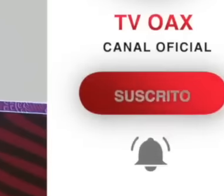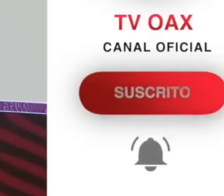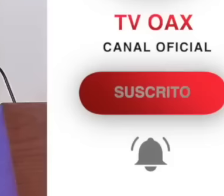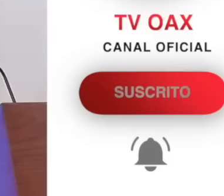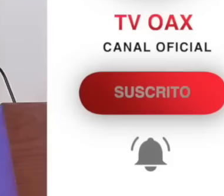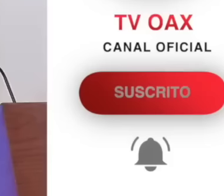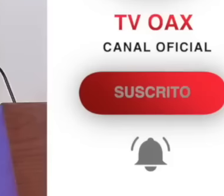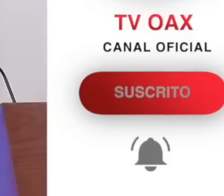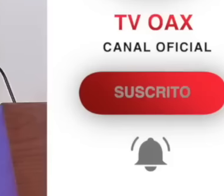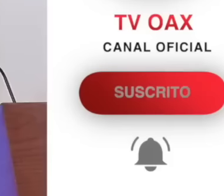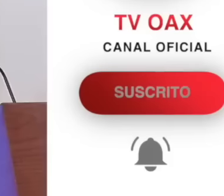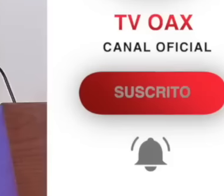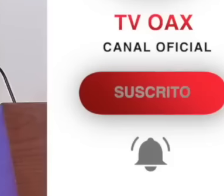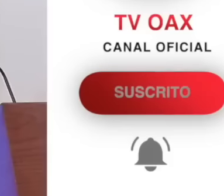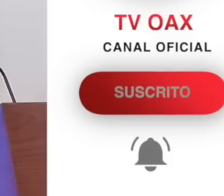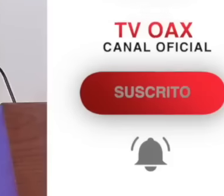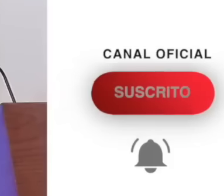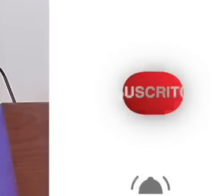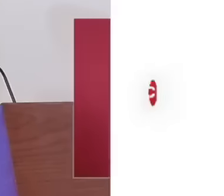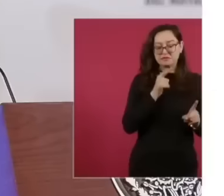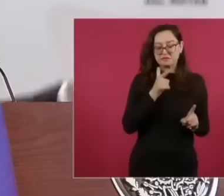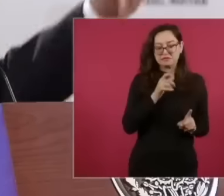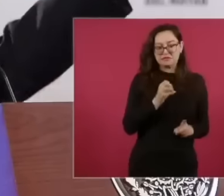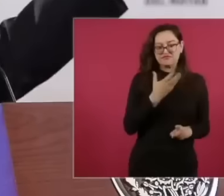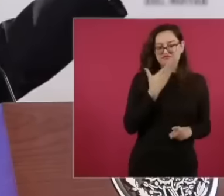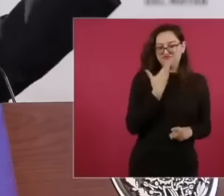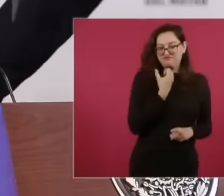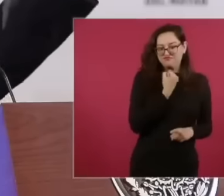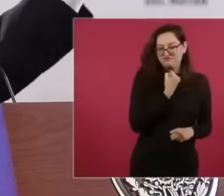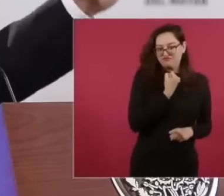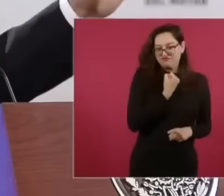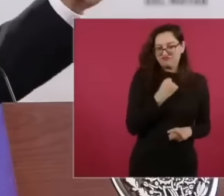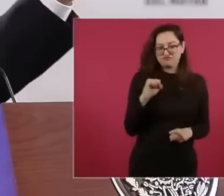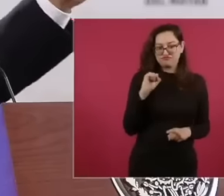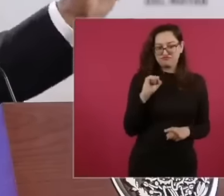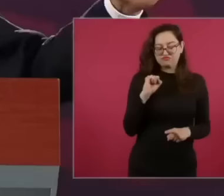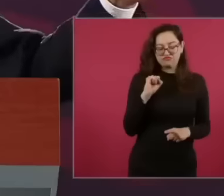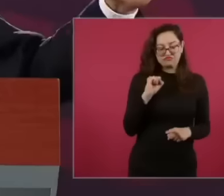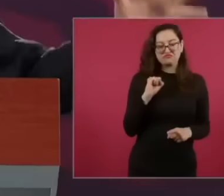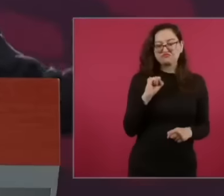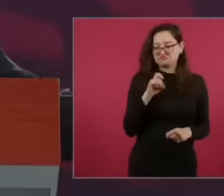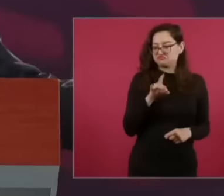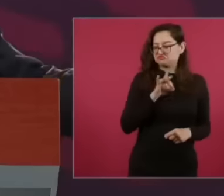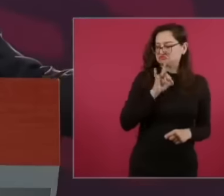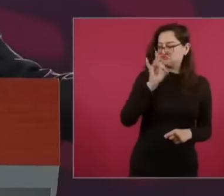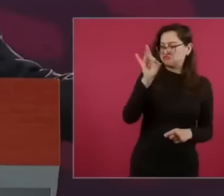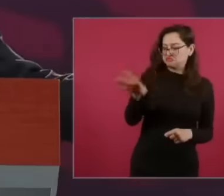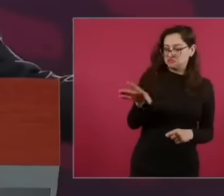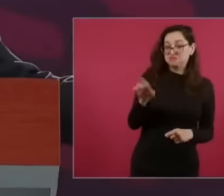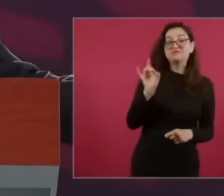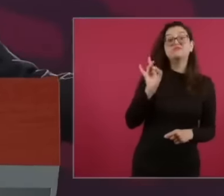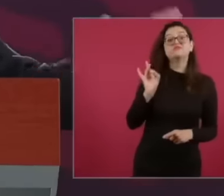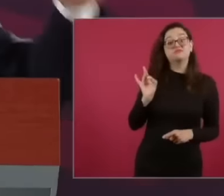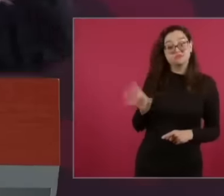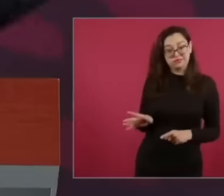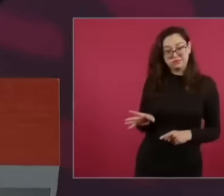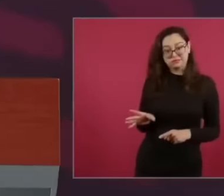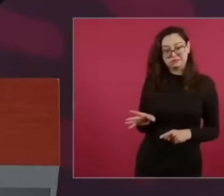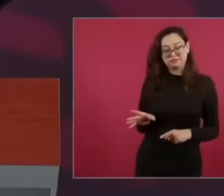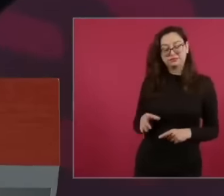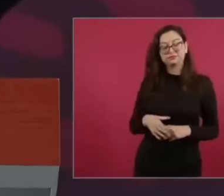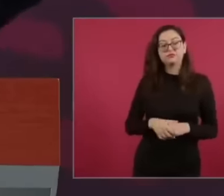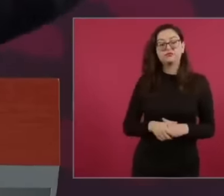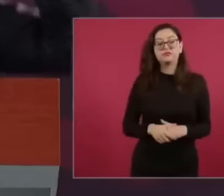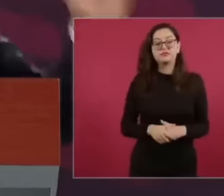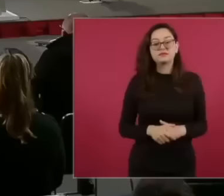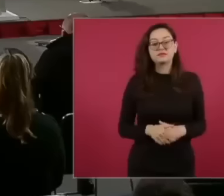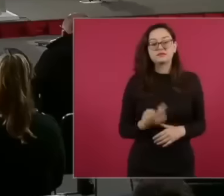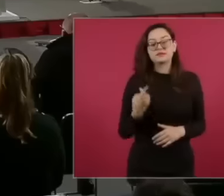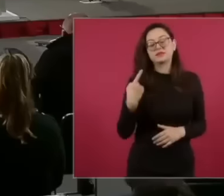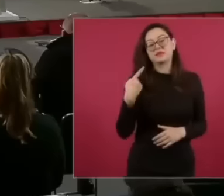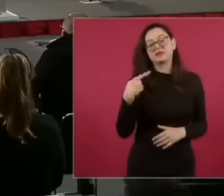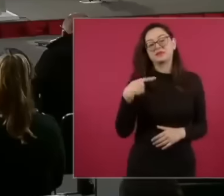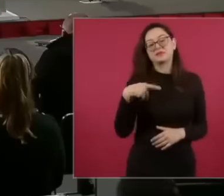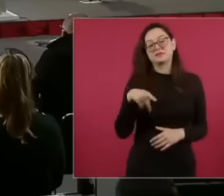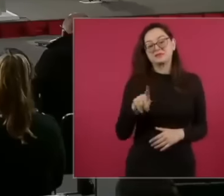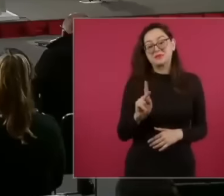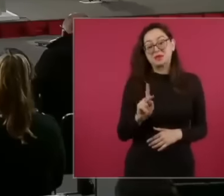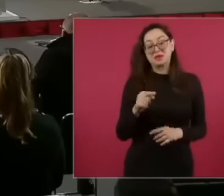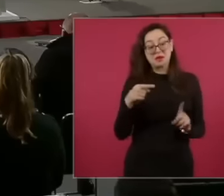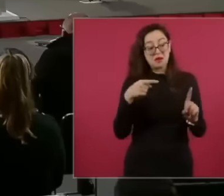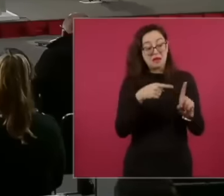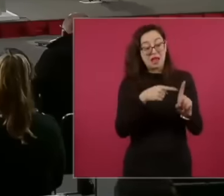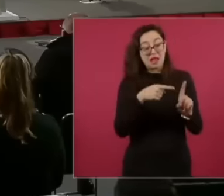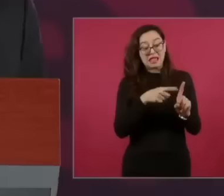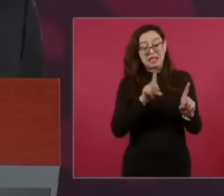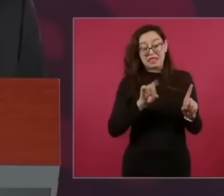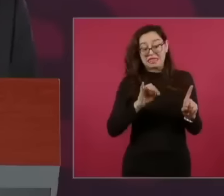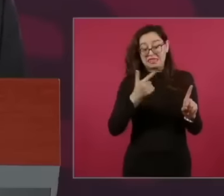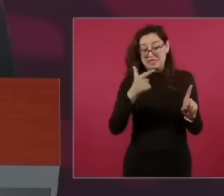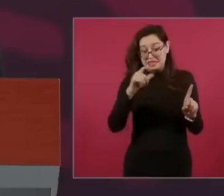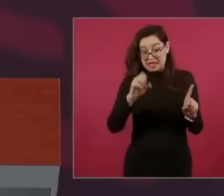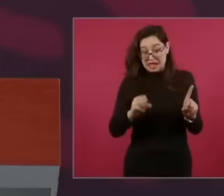Diego wins the debate, but Salinas. He is behind and Diego had his file of a good